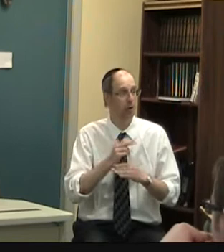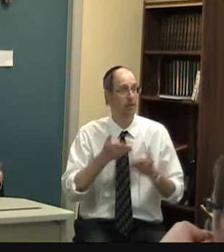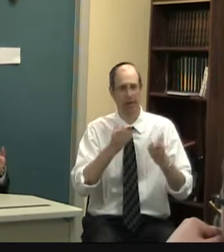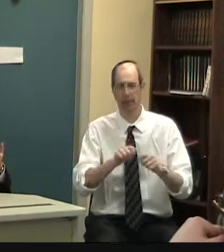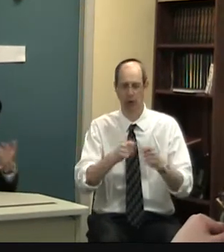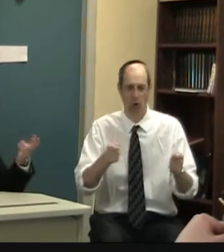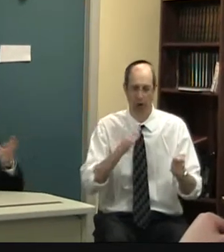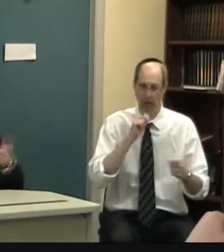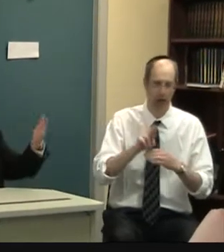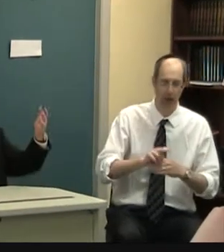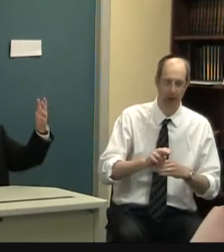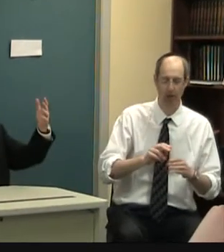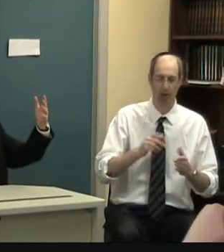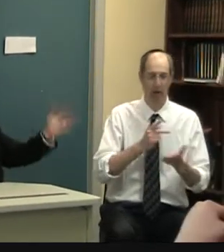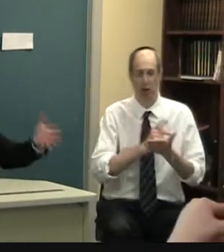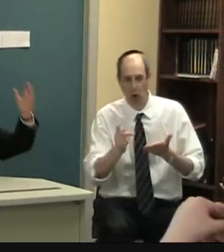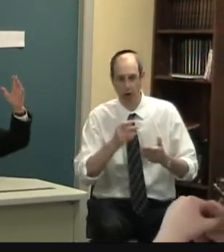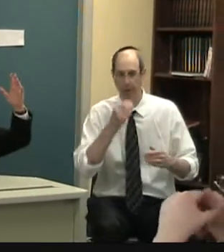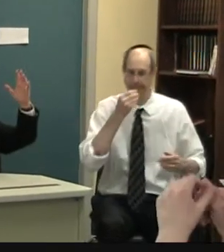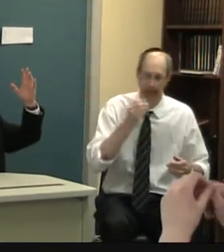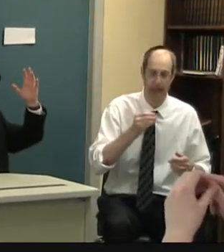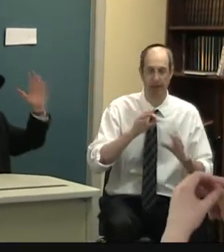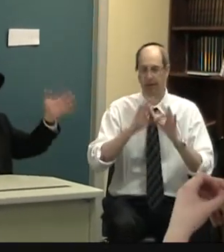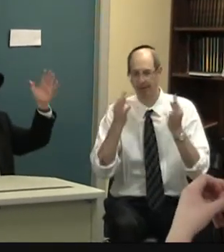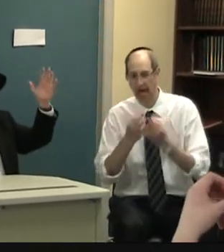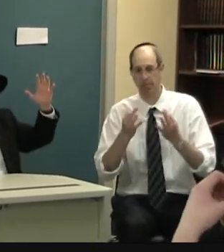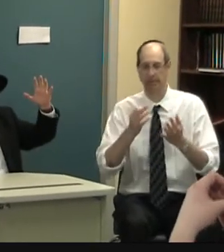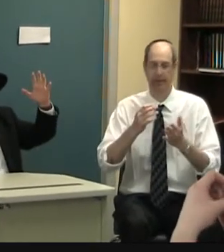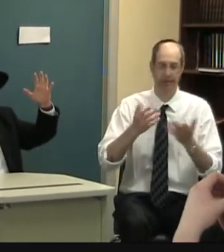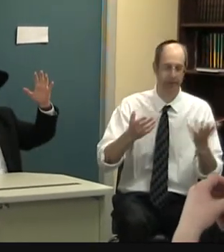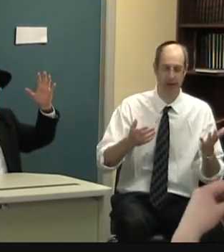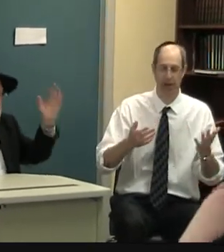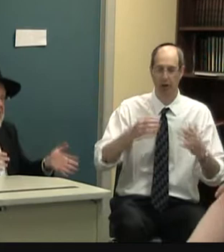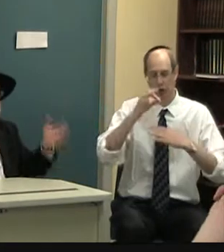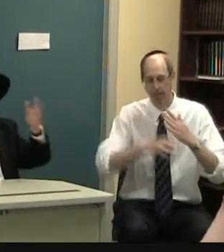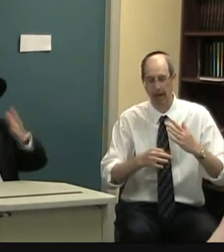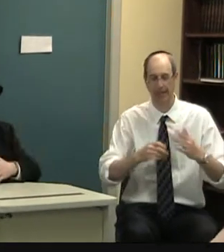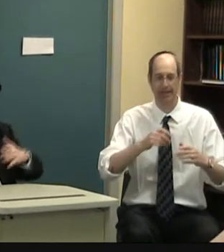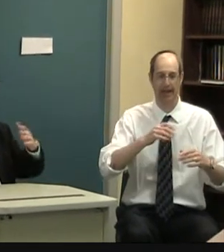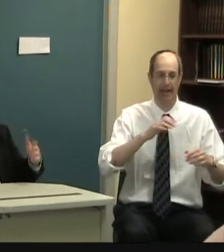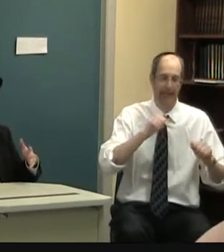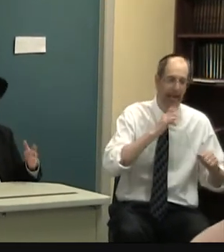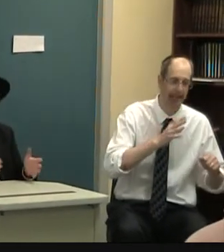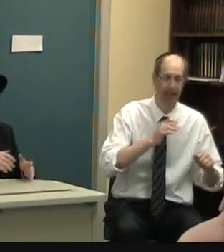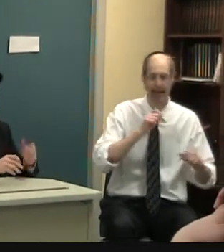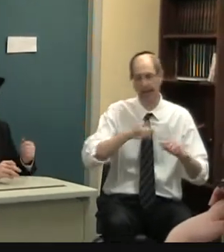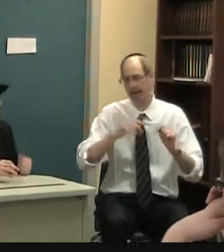with this cash mr Shunderson and parris fishbach and and young tiffin and and and and what you can say what you can't say in and all sorts of?